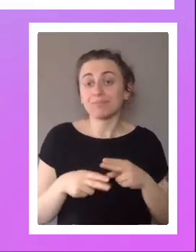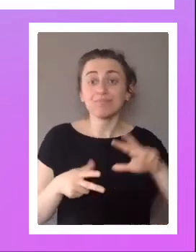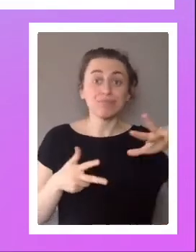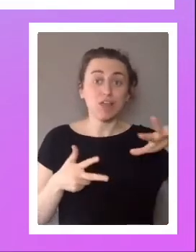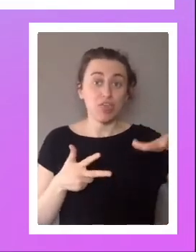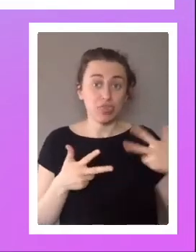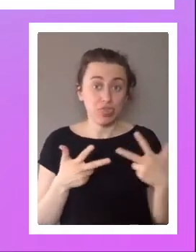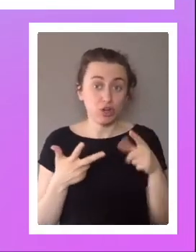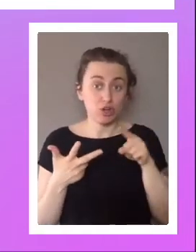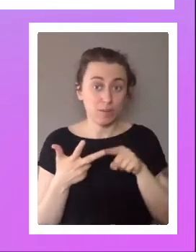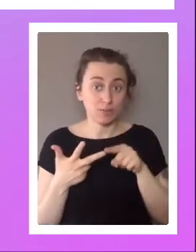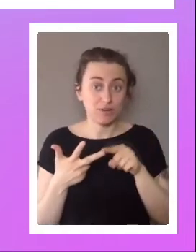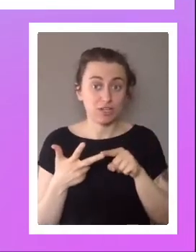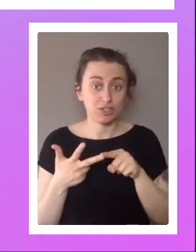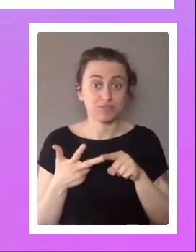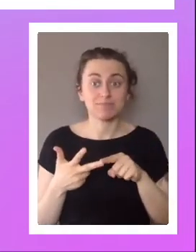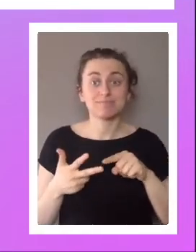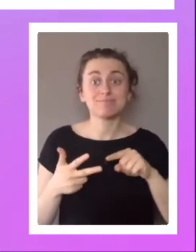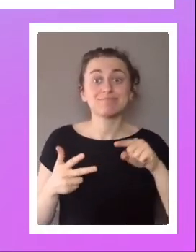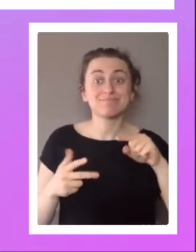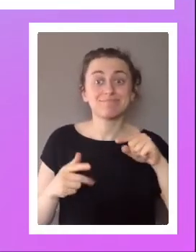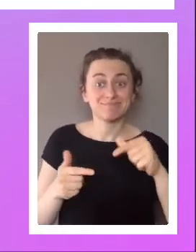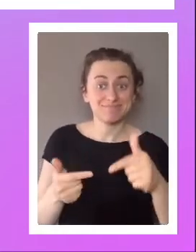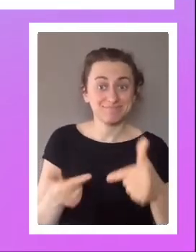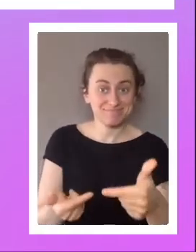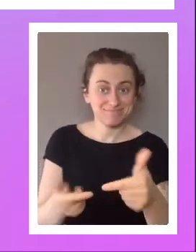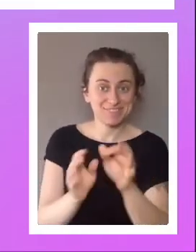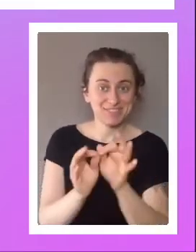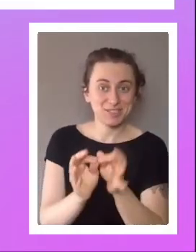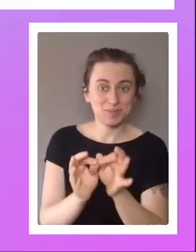it's just the right thing to do and you know